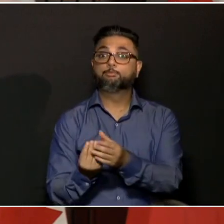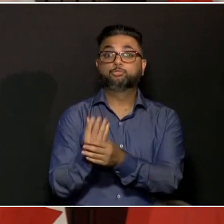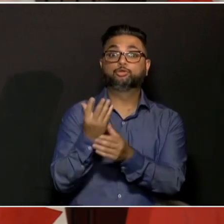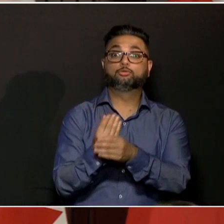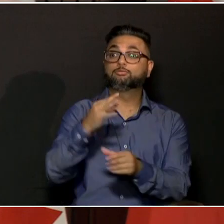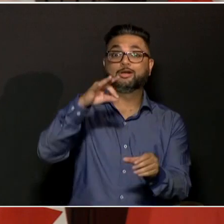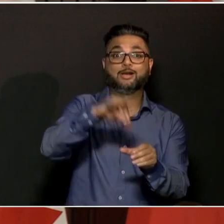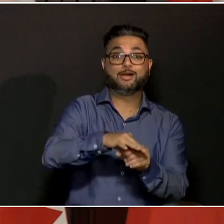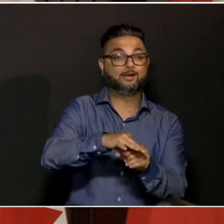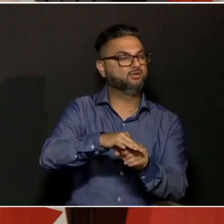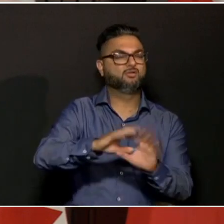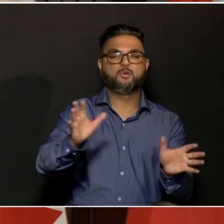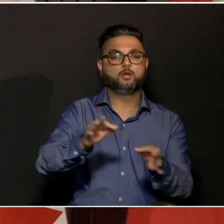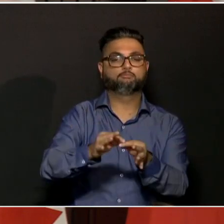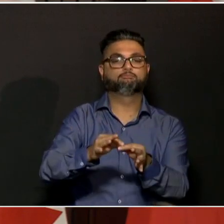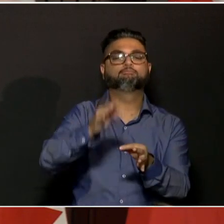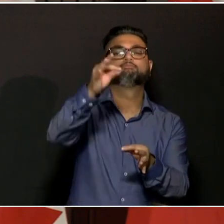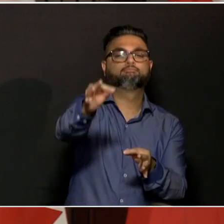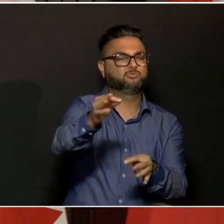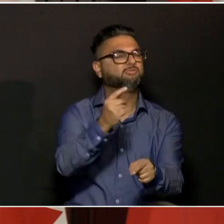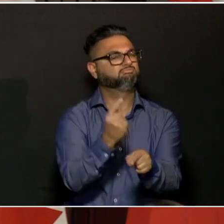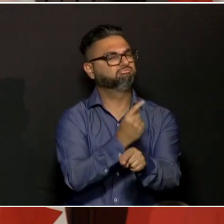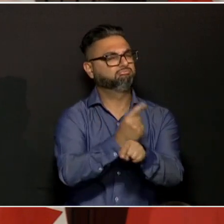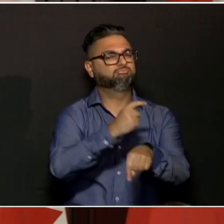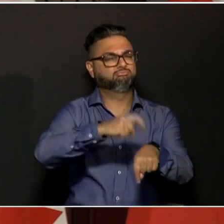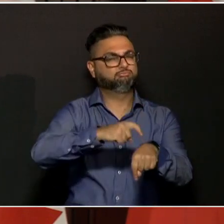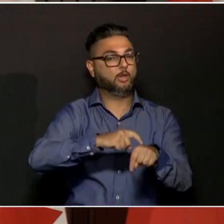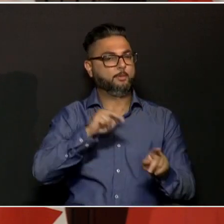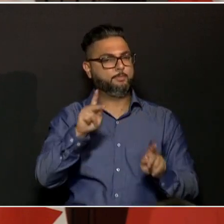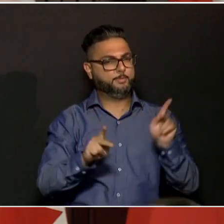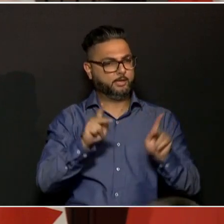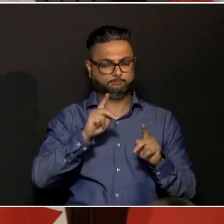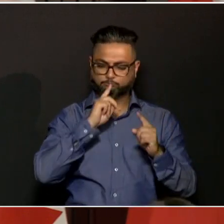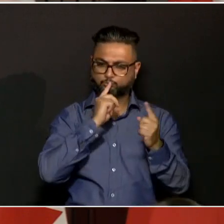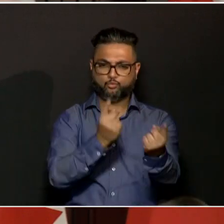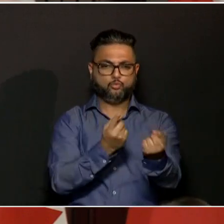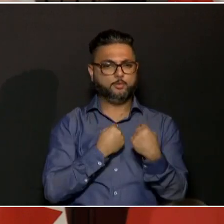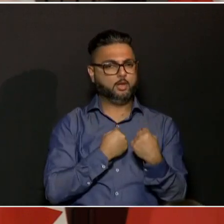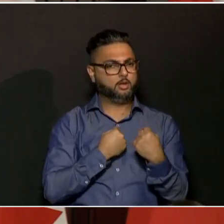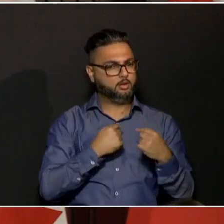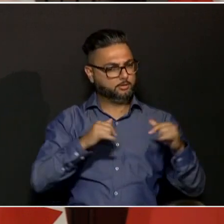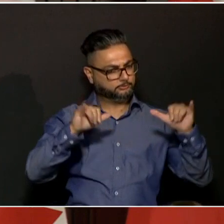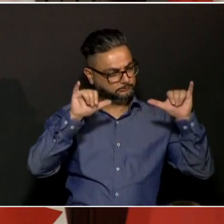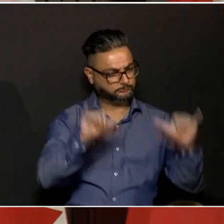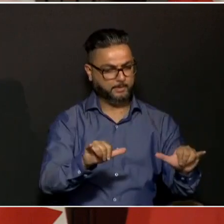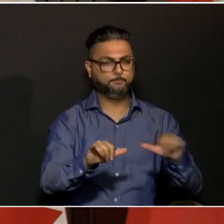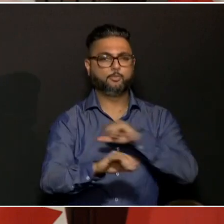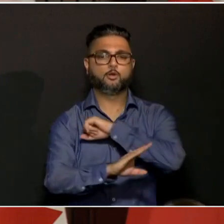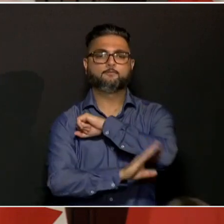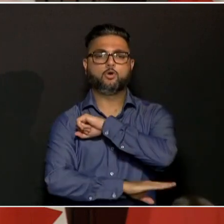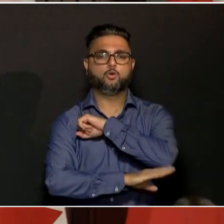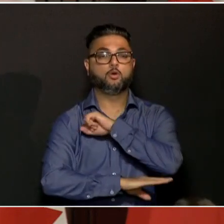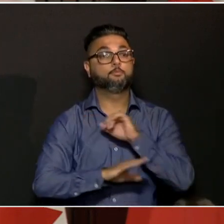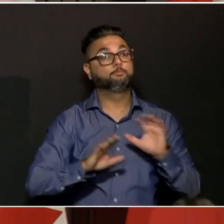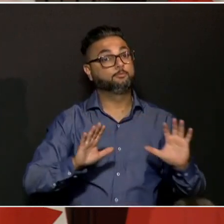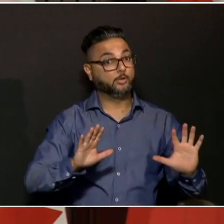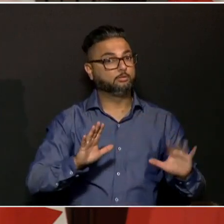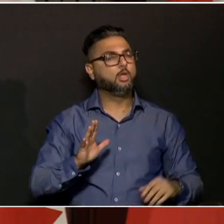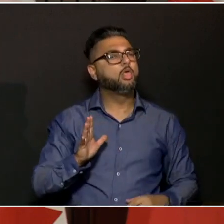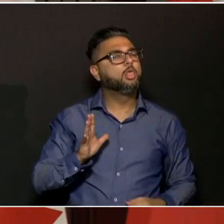we will call it in the spring, we will call it the regular time we have a strong mandate for the people